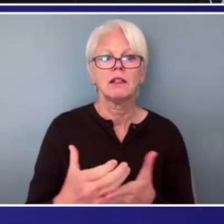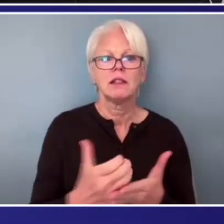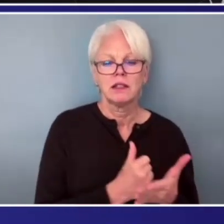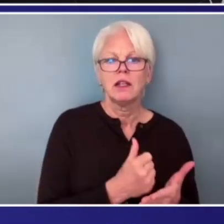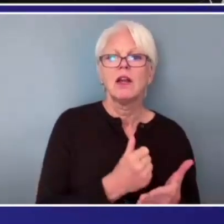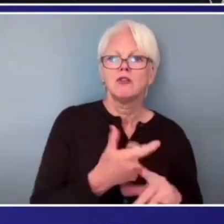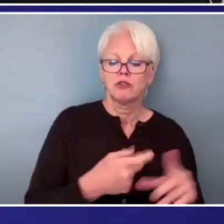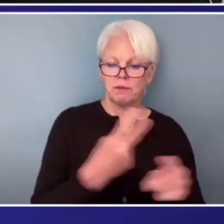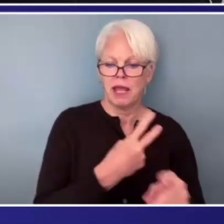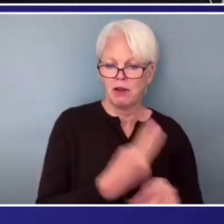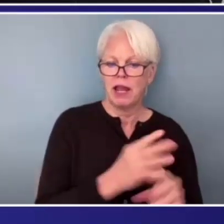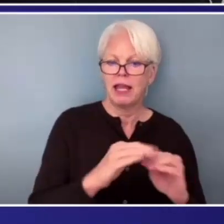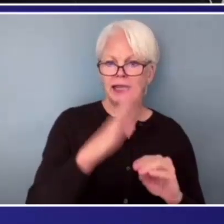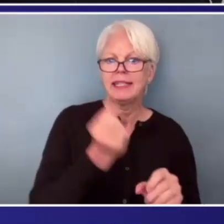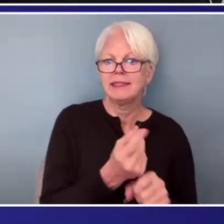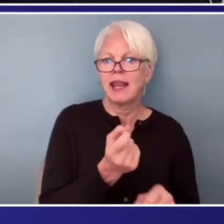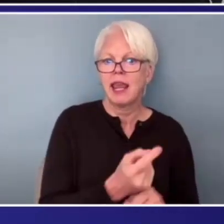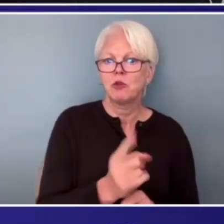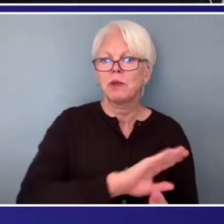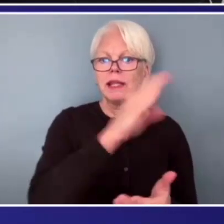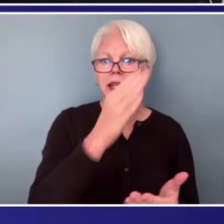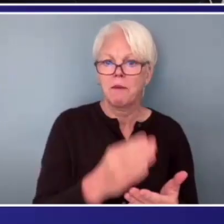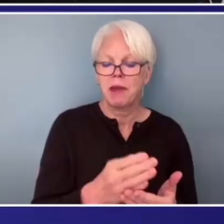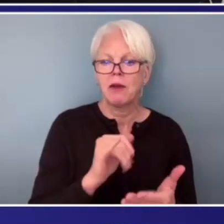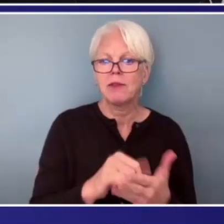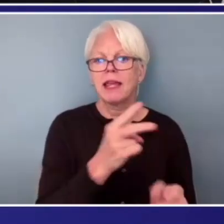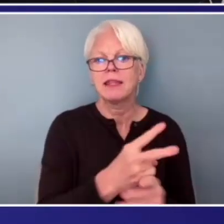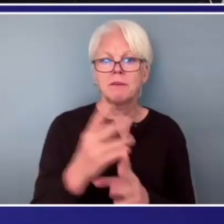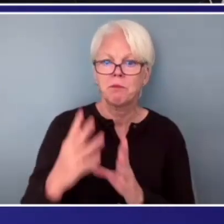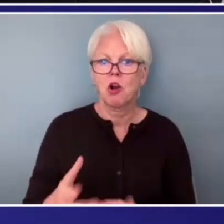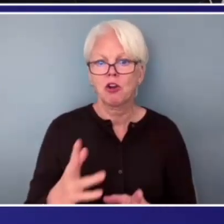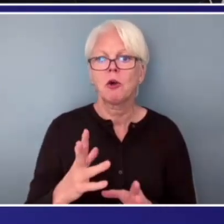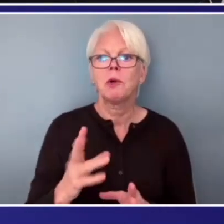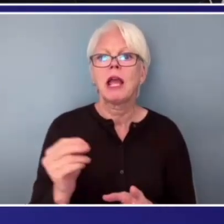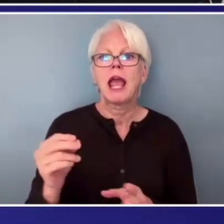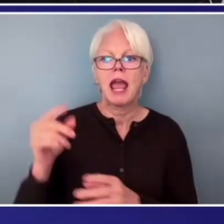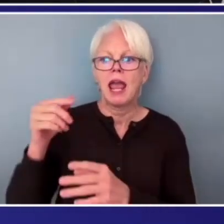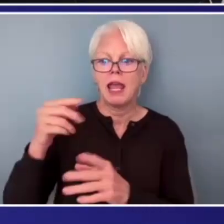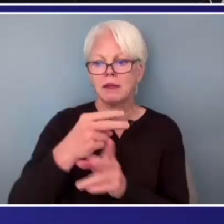on at least an annual basis the amount by which the borrowers and borrower's spouses [sic], if applicable,